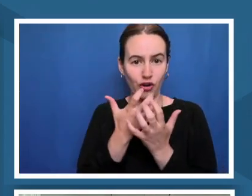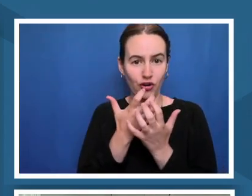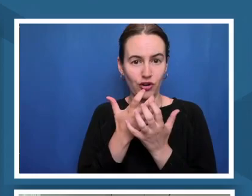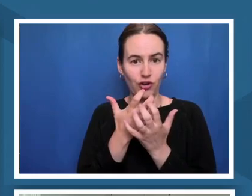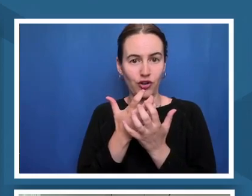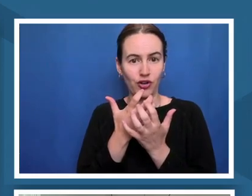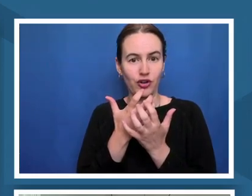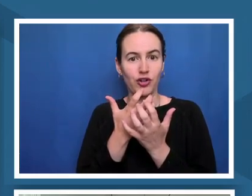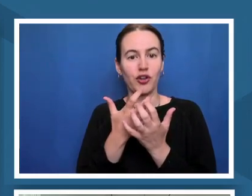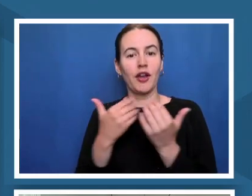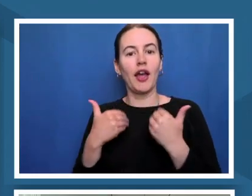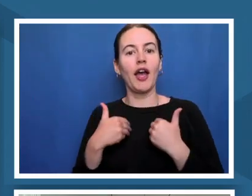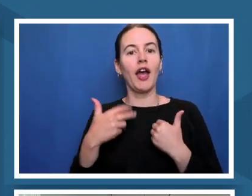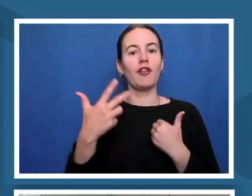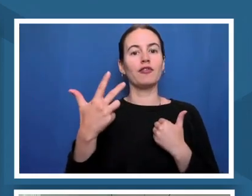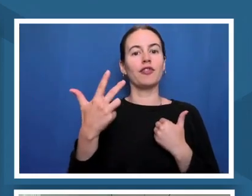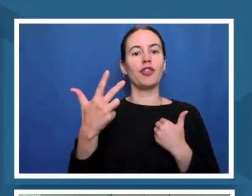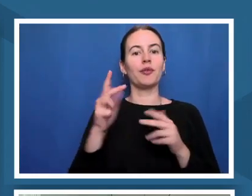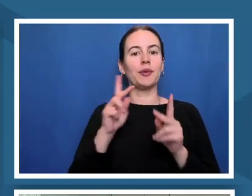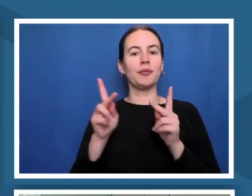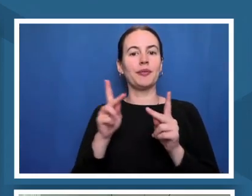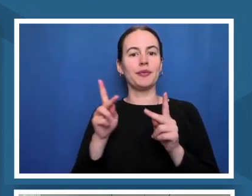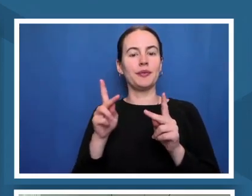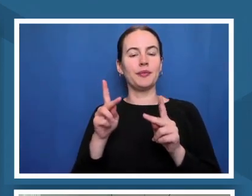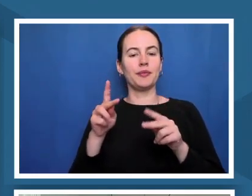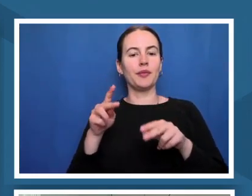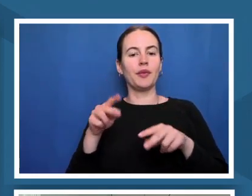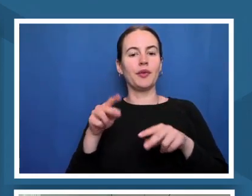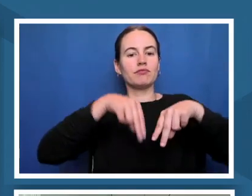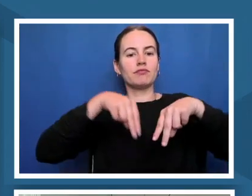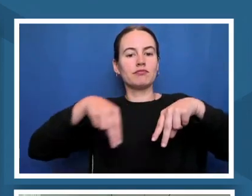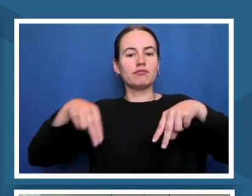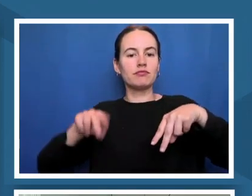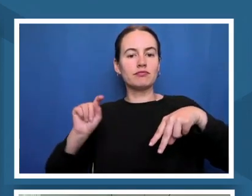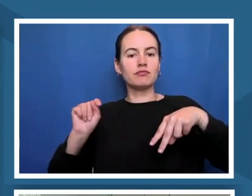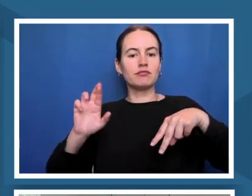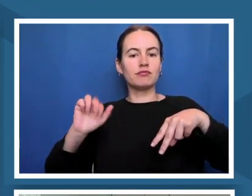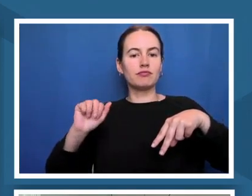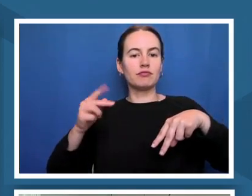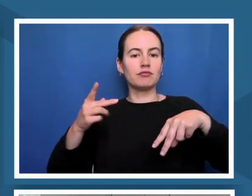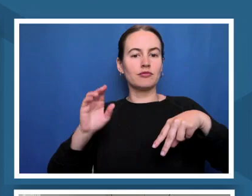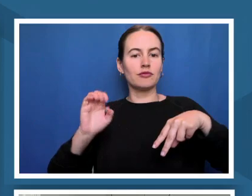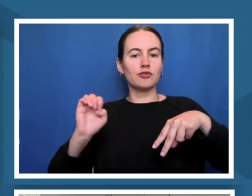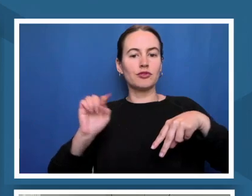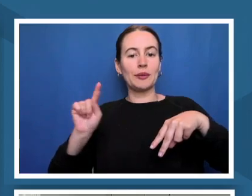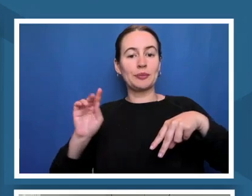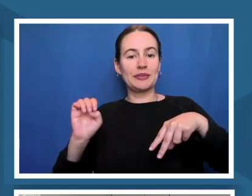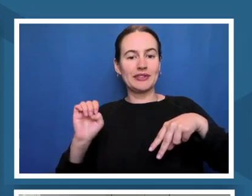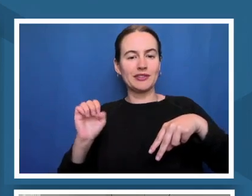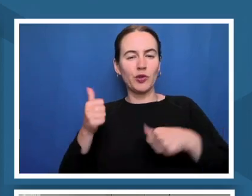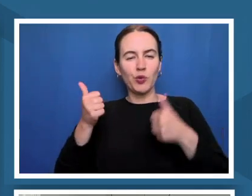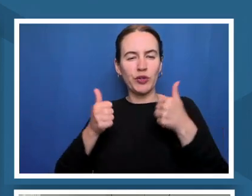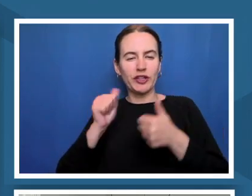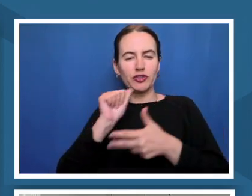first who are up on a trapeze so which one of these seems the most